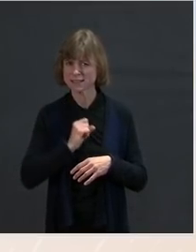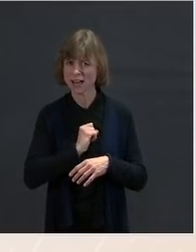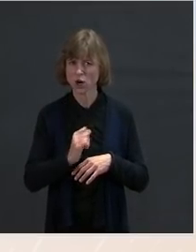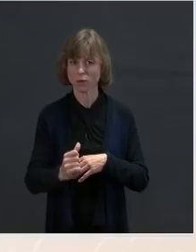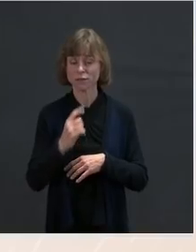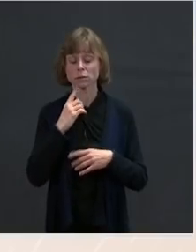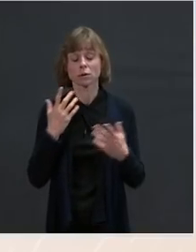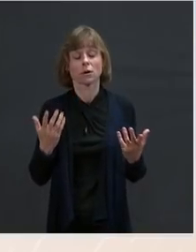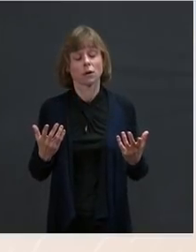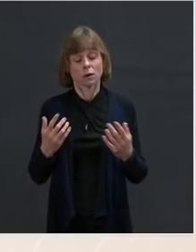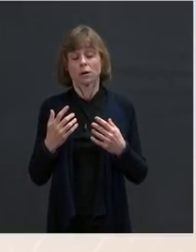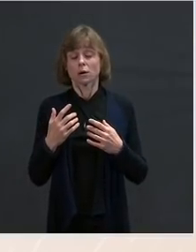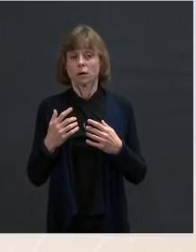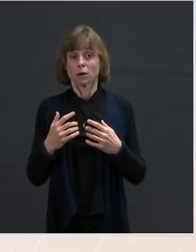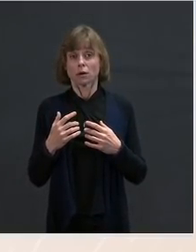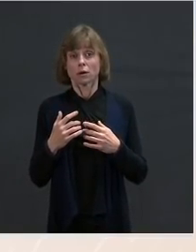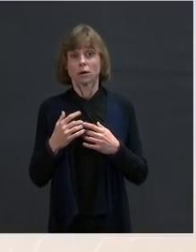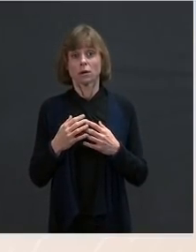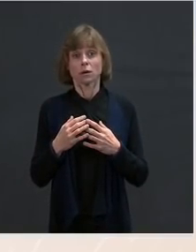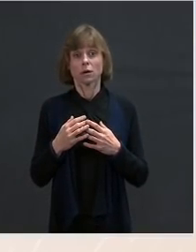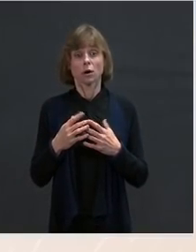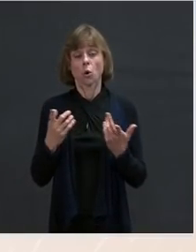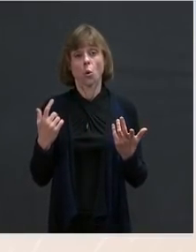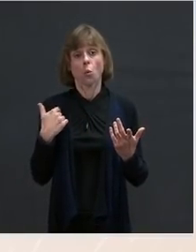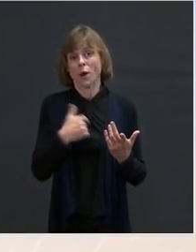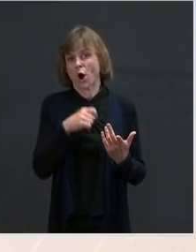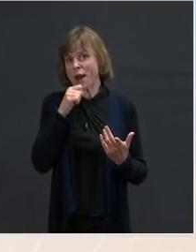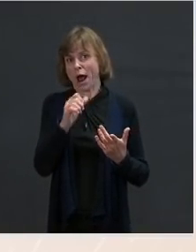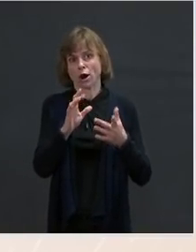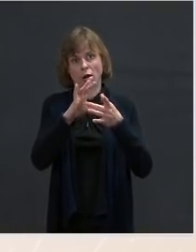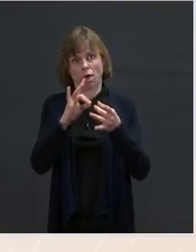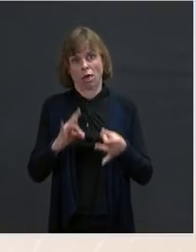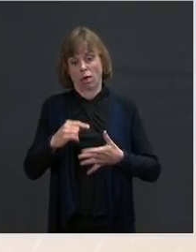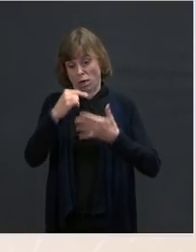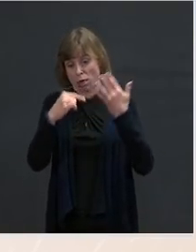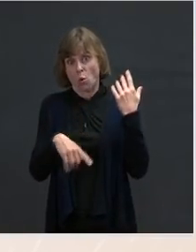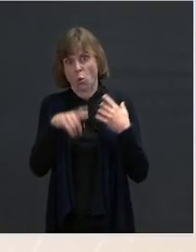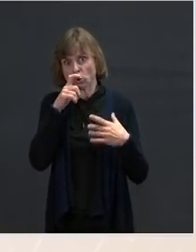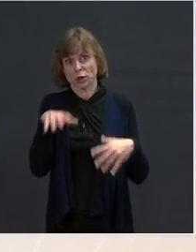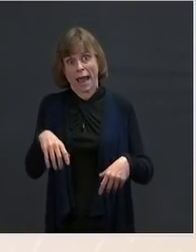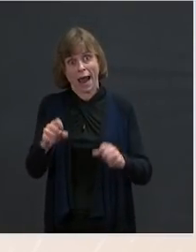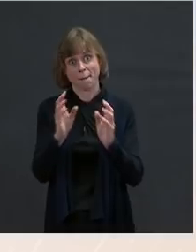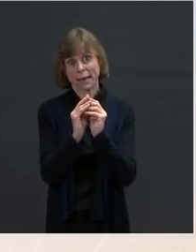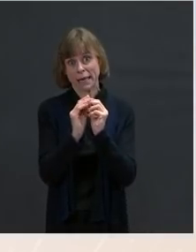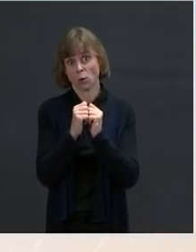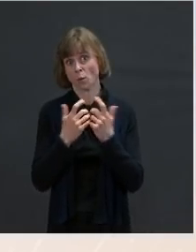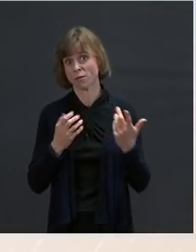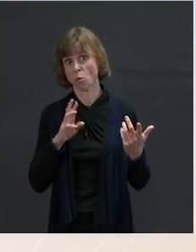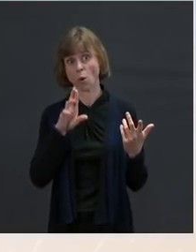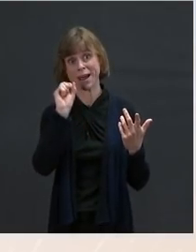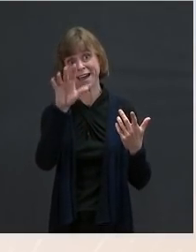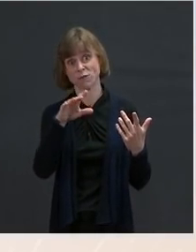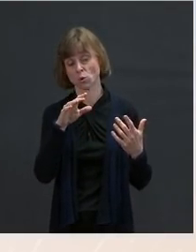as we wouldn't in any case, who's she met to, or give you -- met with or give you a list to protect the privacy of senators.